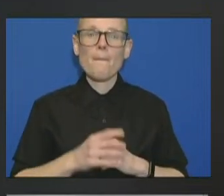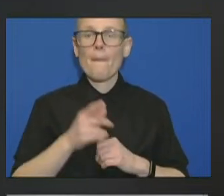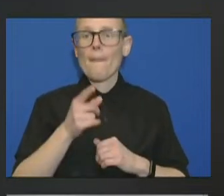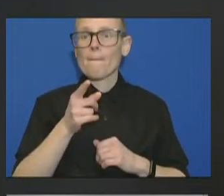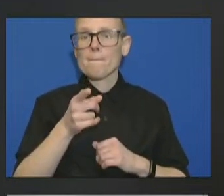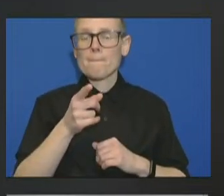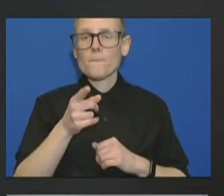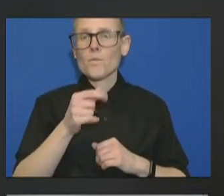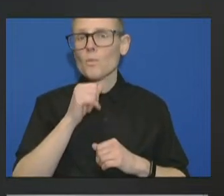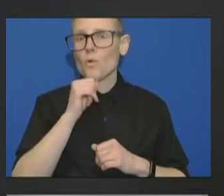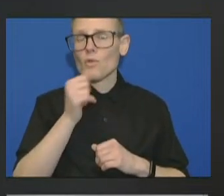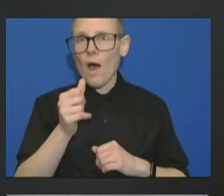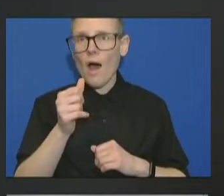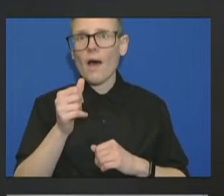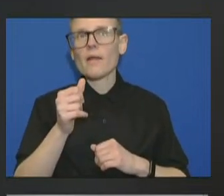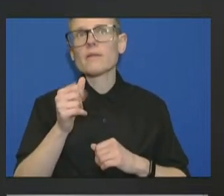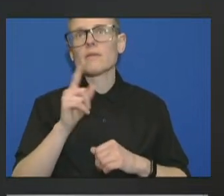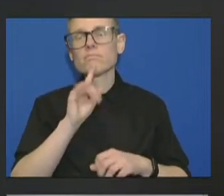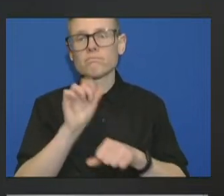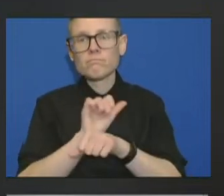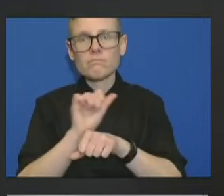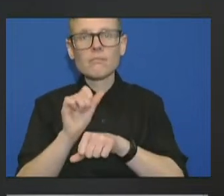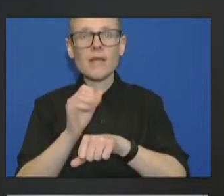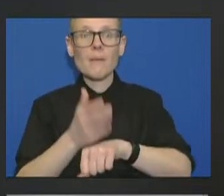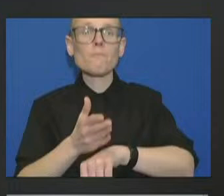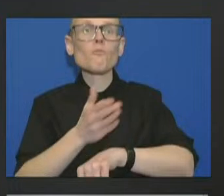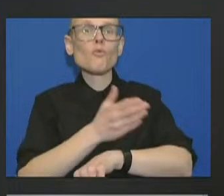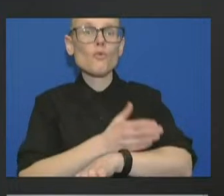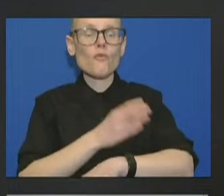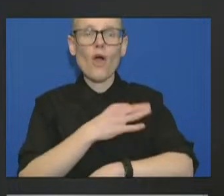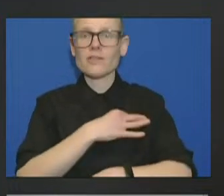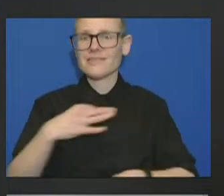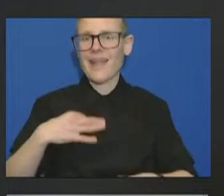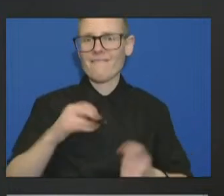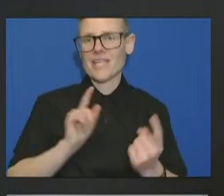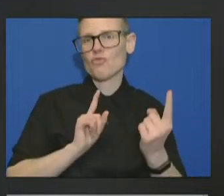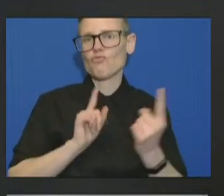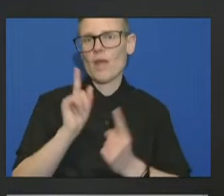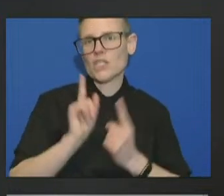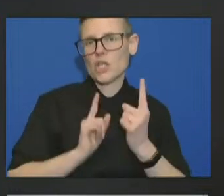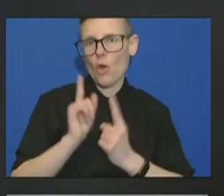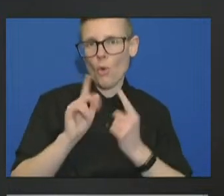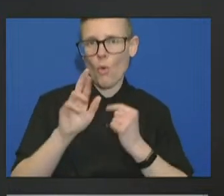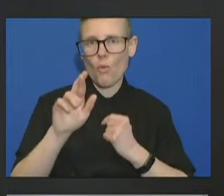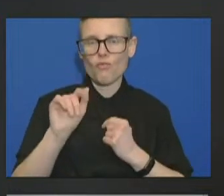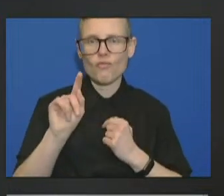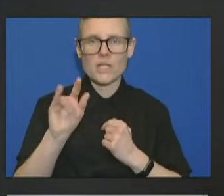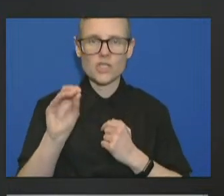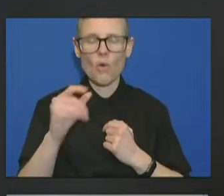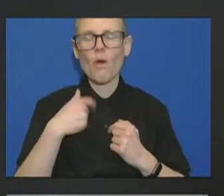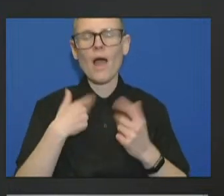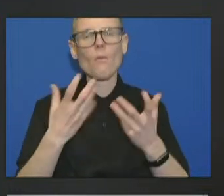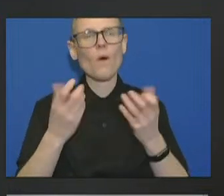it needs to fill some of that gap. This will not actually